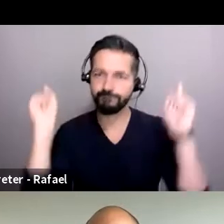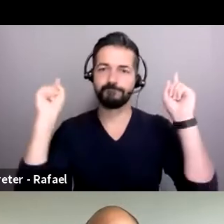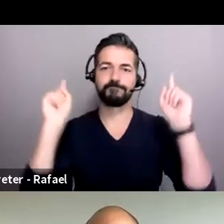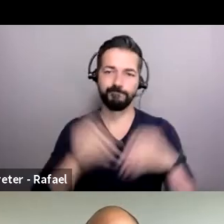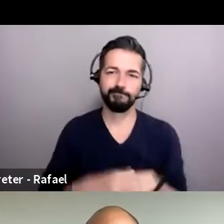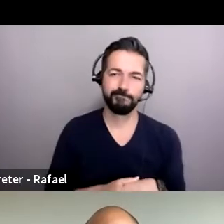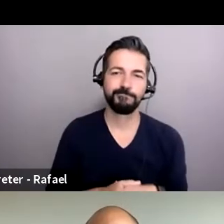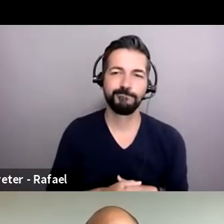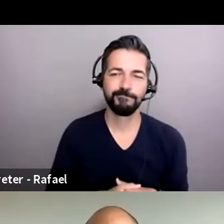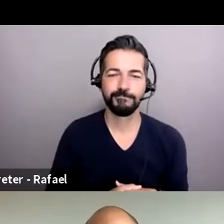Thanks, Eric.